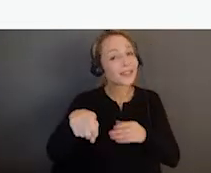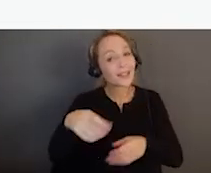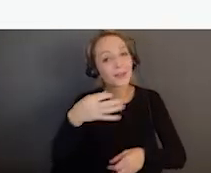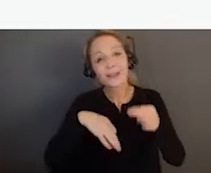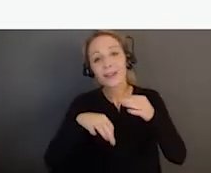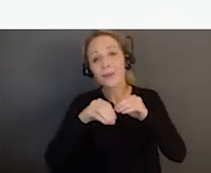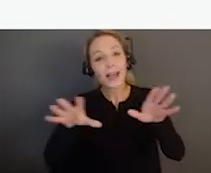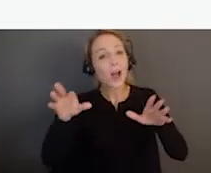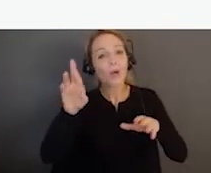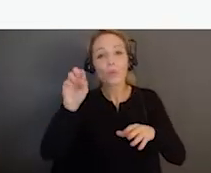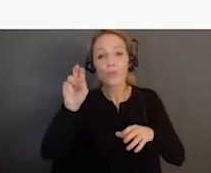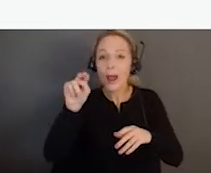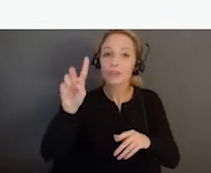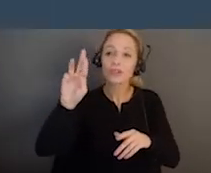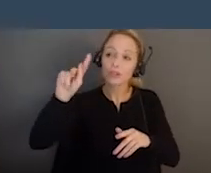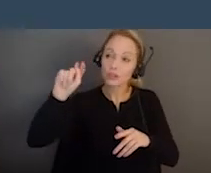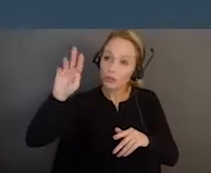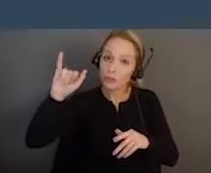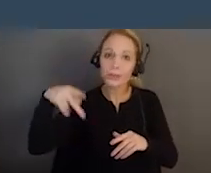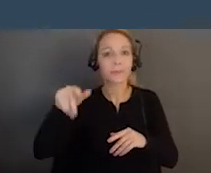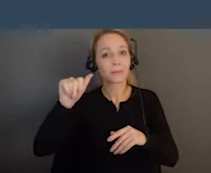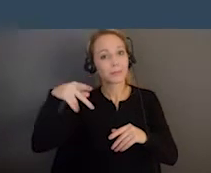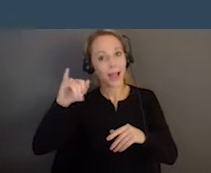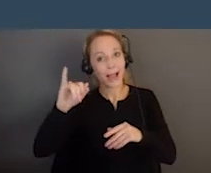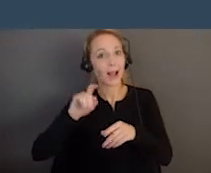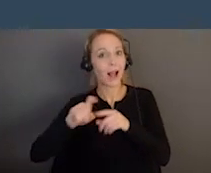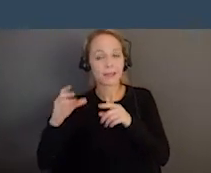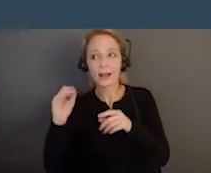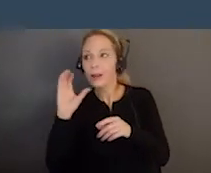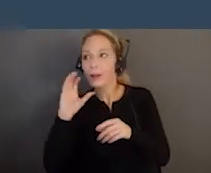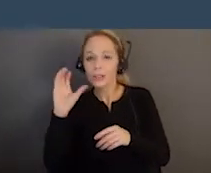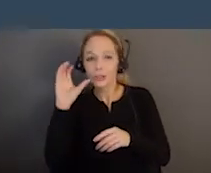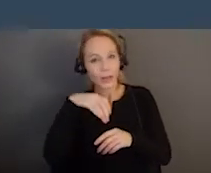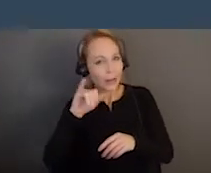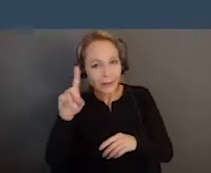CALLS OR LOOKING UP STRANGE ID'S, BUT ENOUGH TALKING FOR NOW.